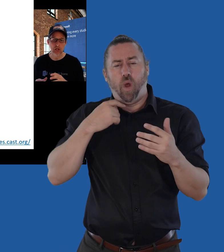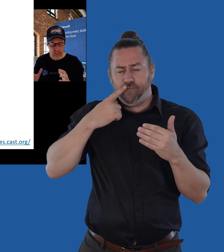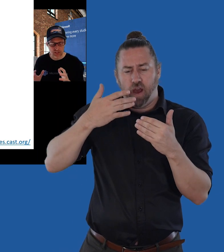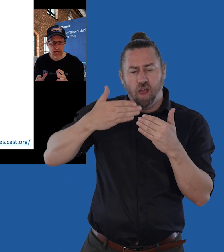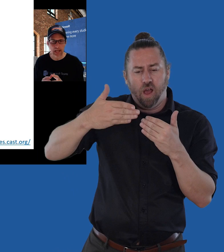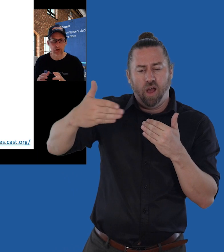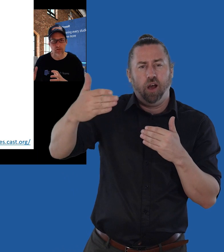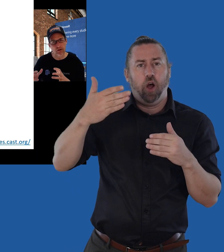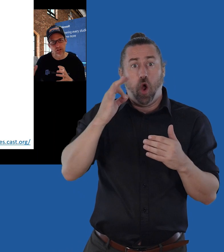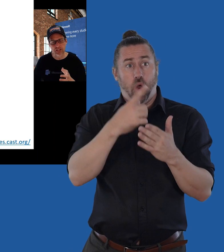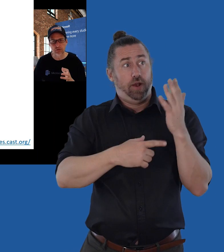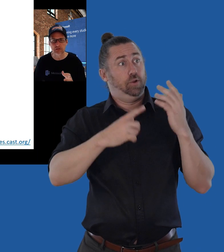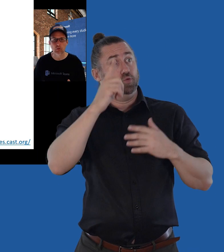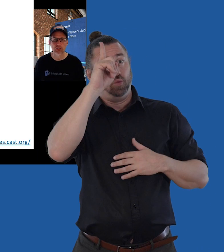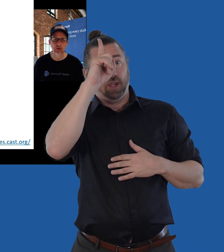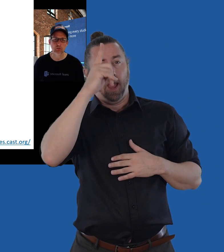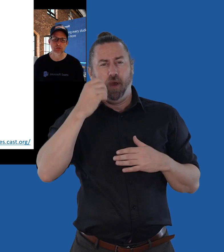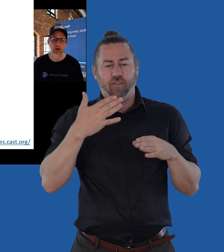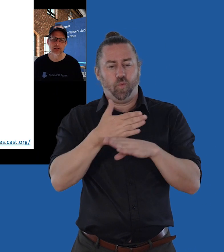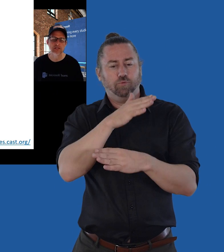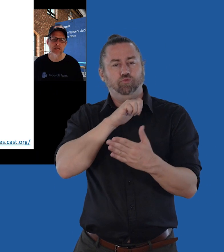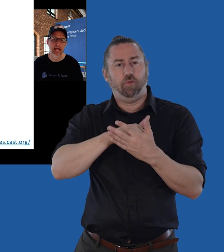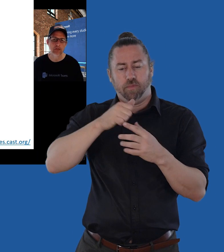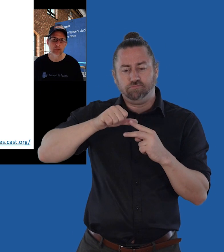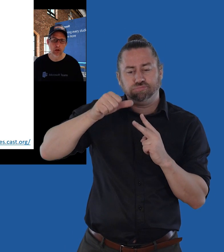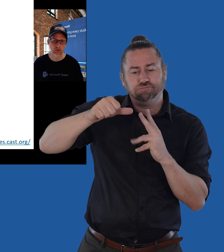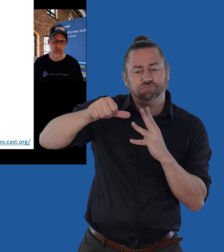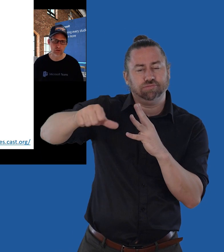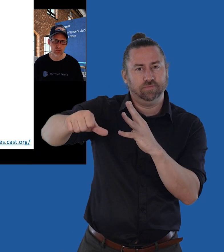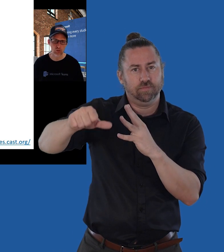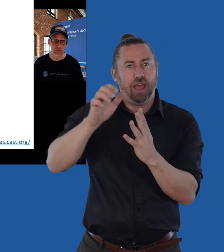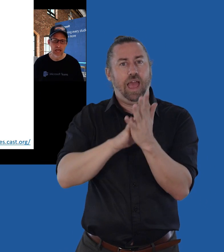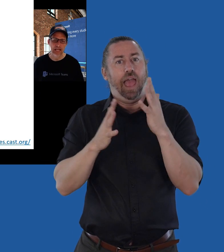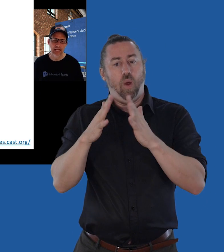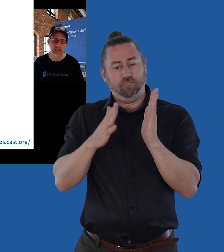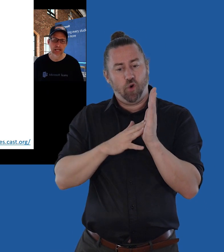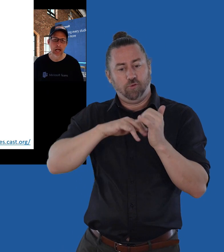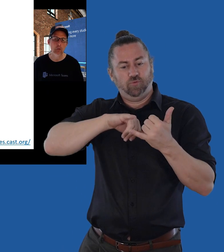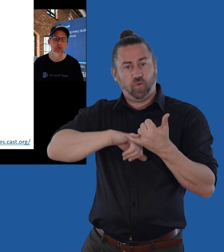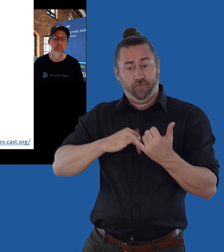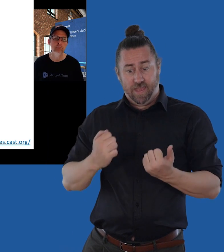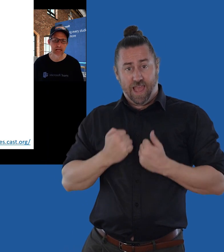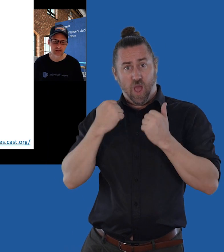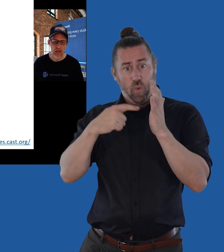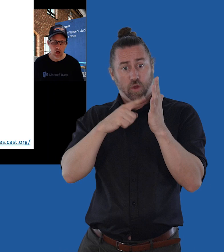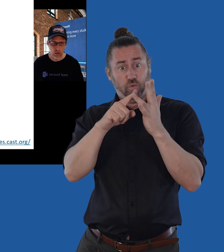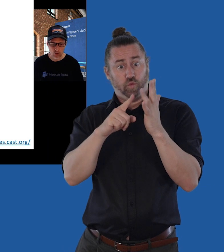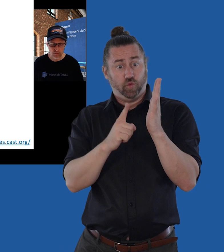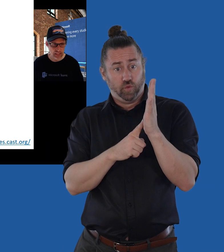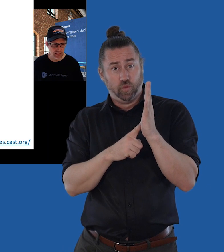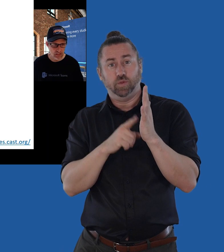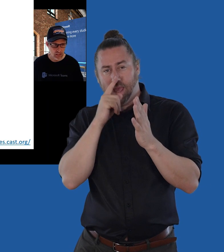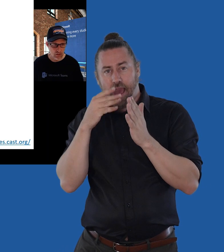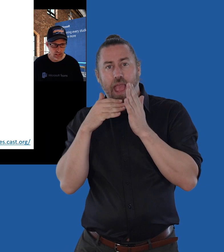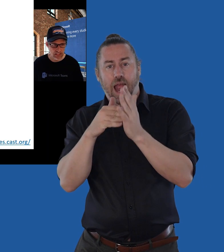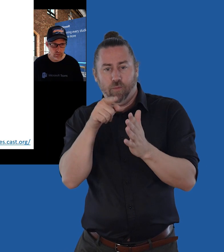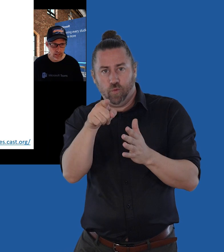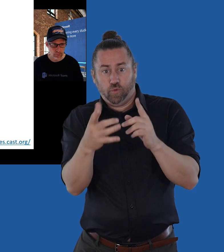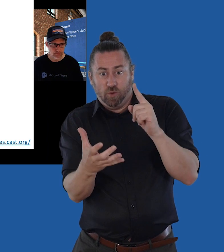not just today, but over a series of workshops. We're going to see how the Microsoft tools can actually help you meet a lot of these criteria.